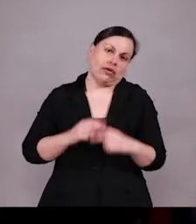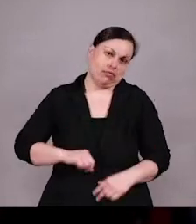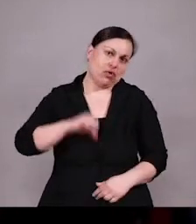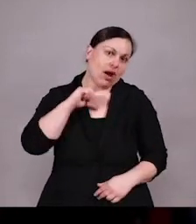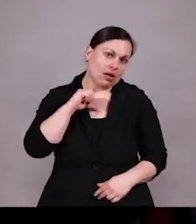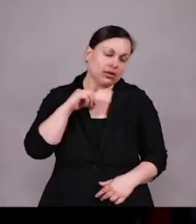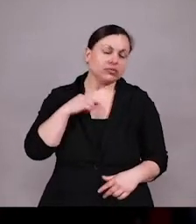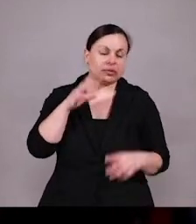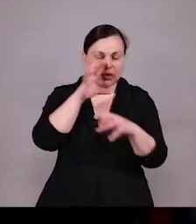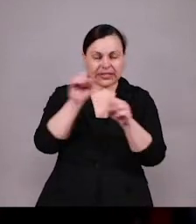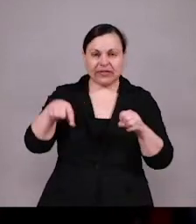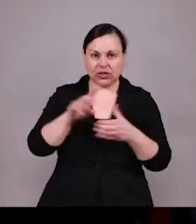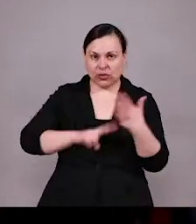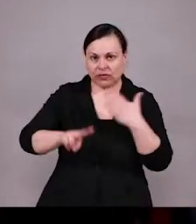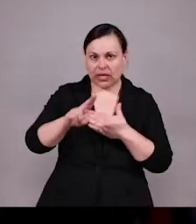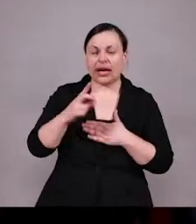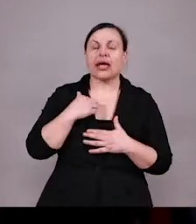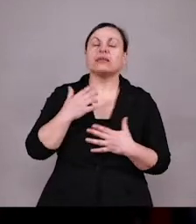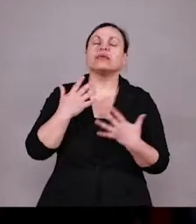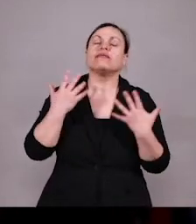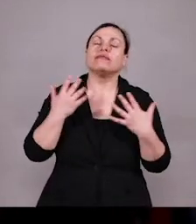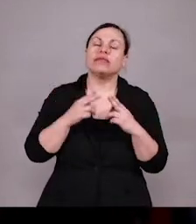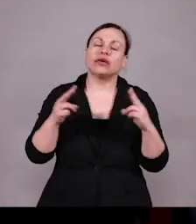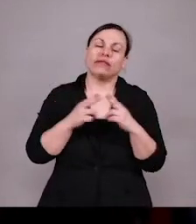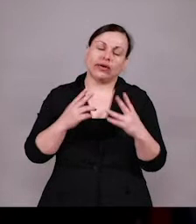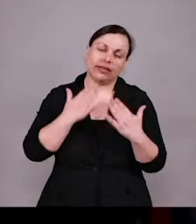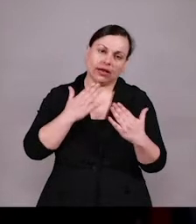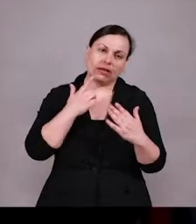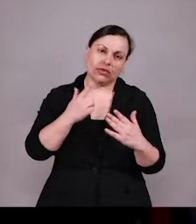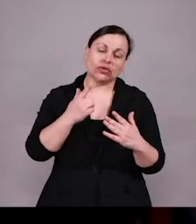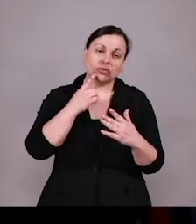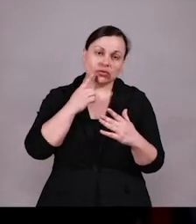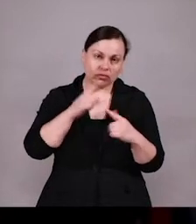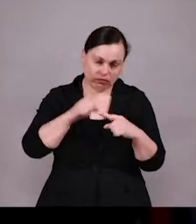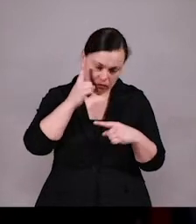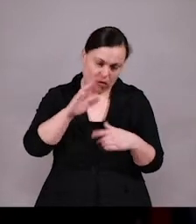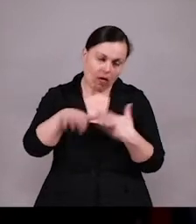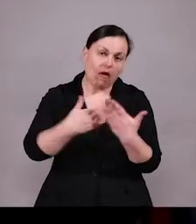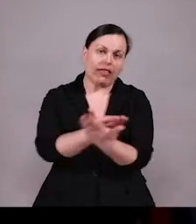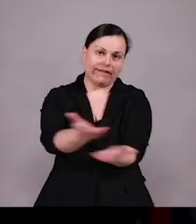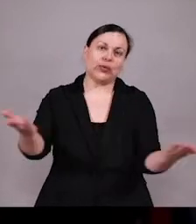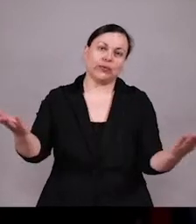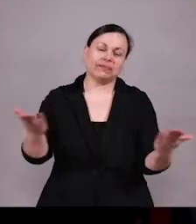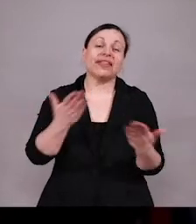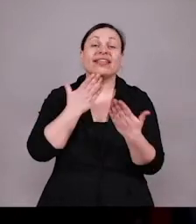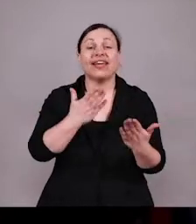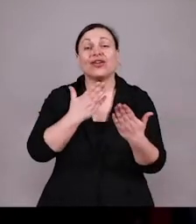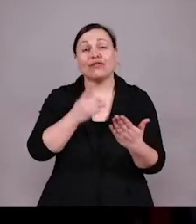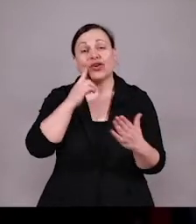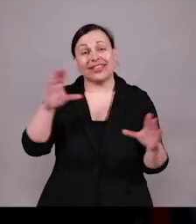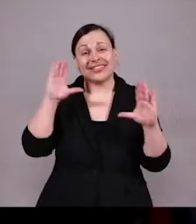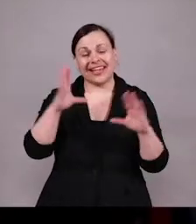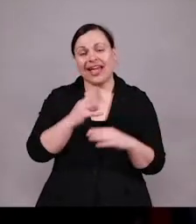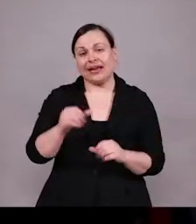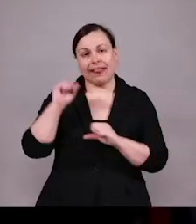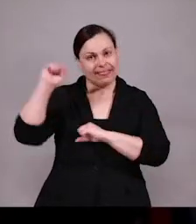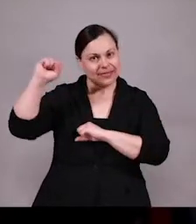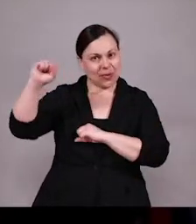and how profoundly thankful I am to all of you. Thank you for listening, and let’s go, Lobos!